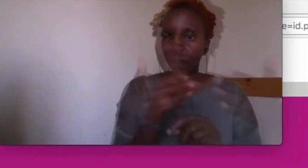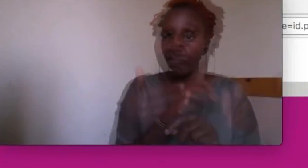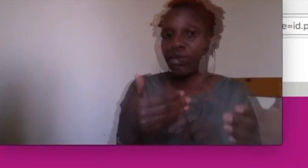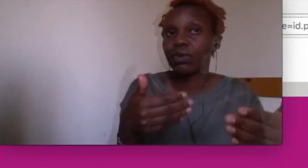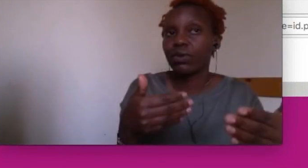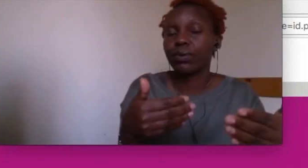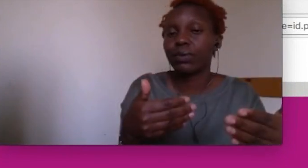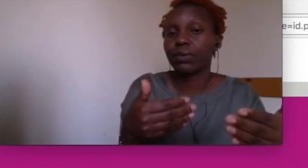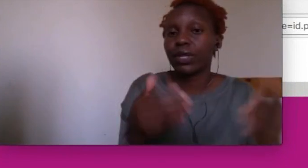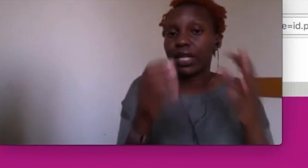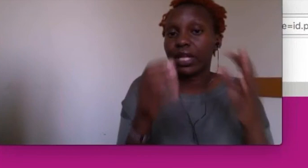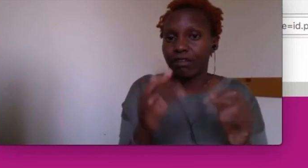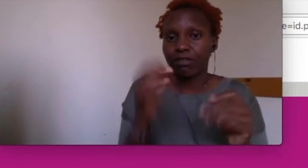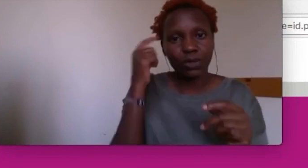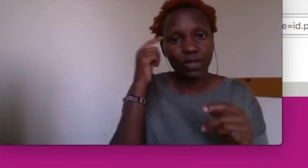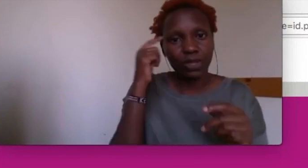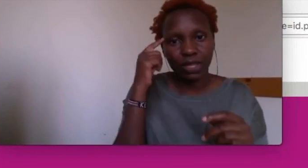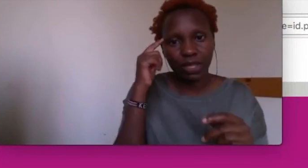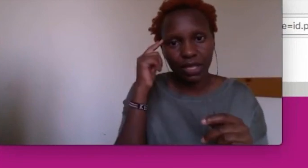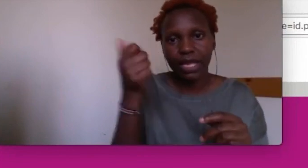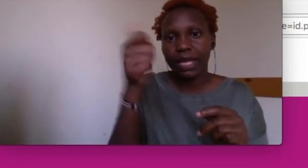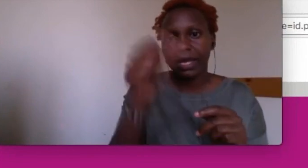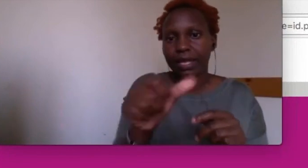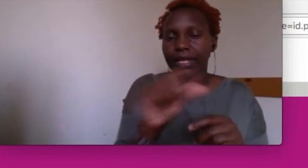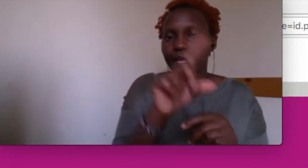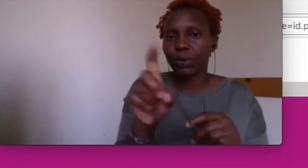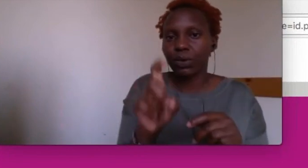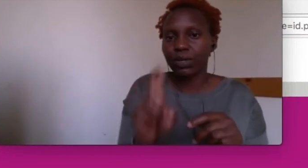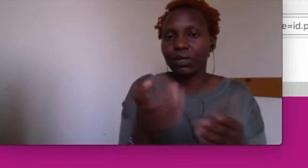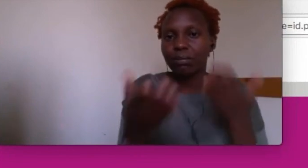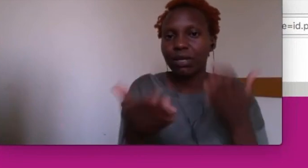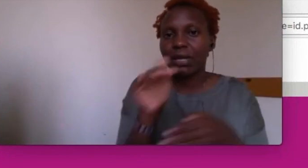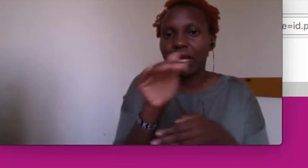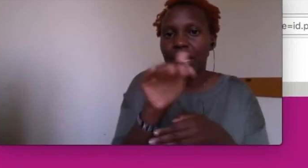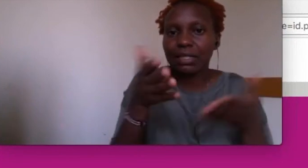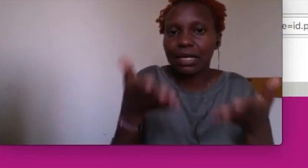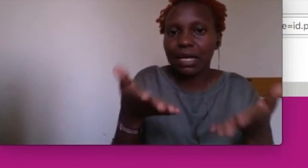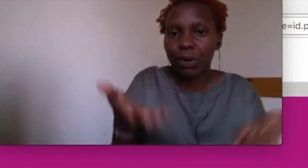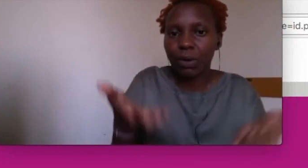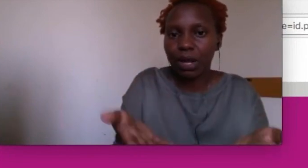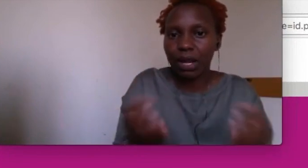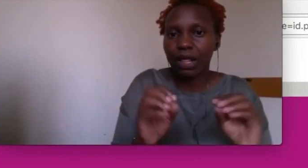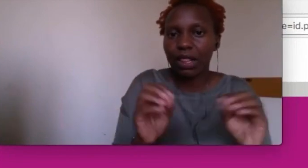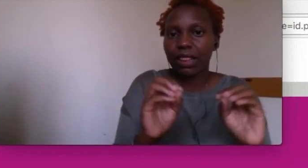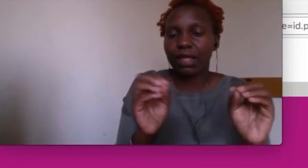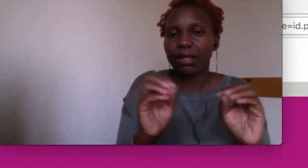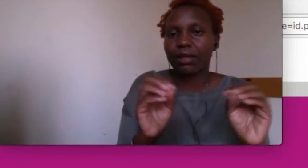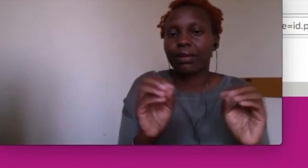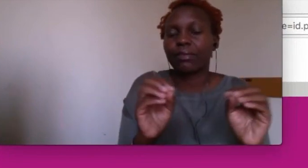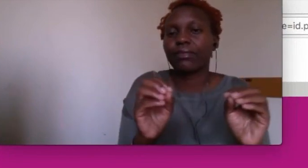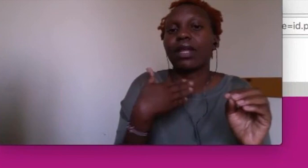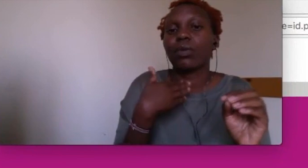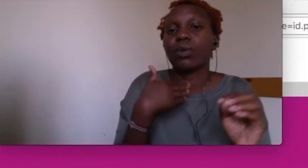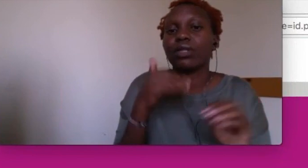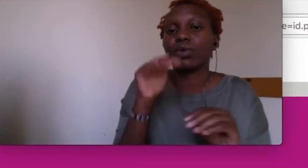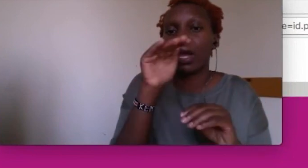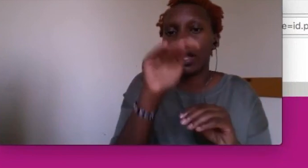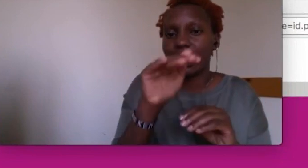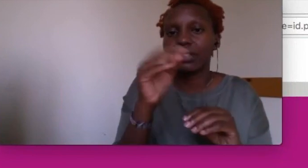If you think of any questions you didn't ask during the webinar and you still want to ask Hudson